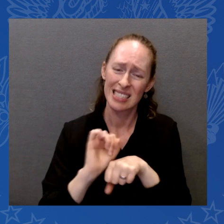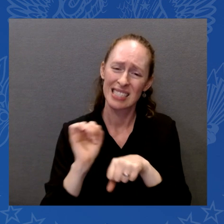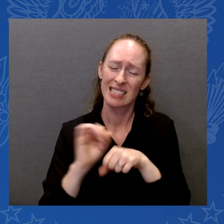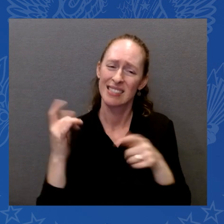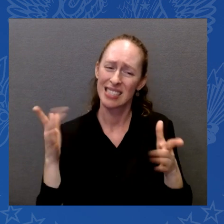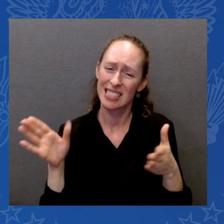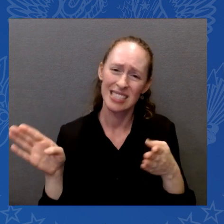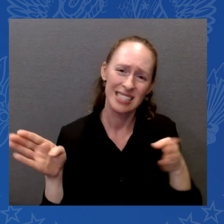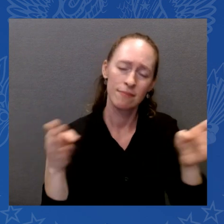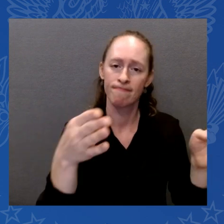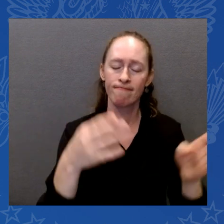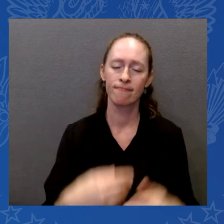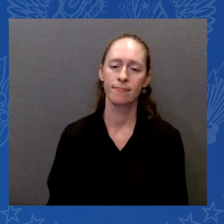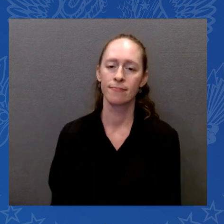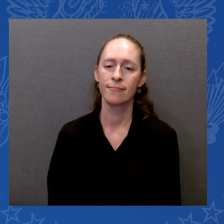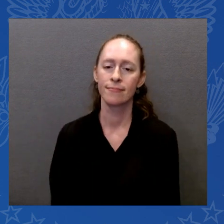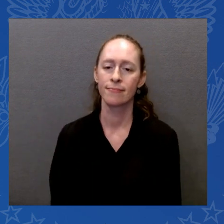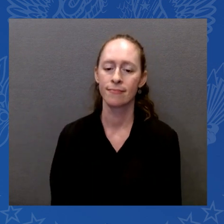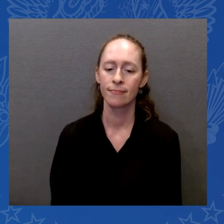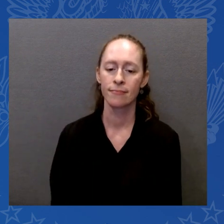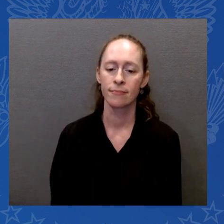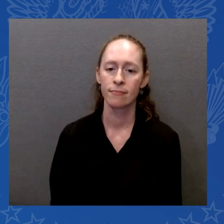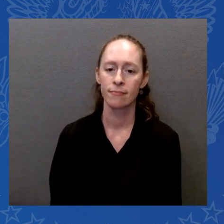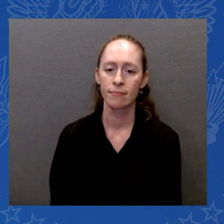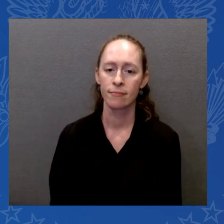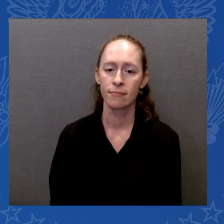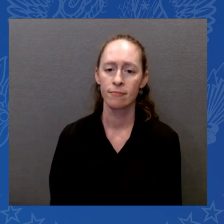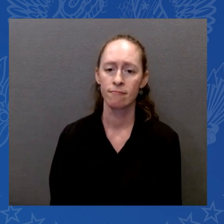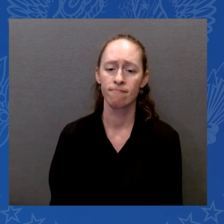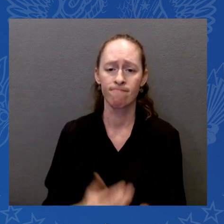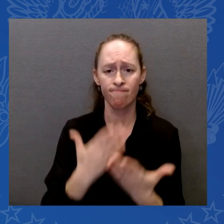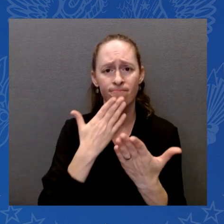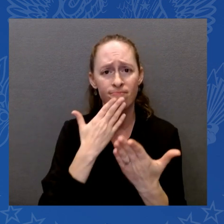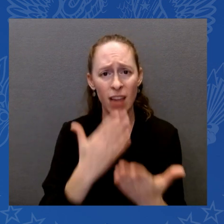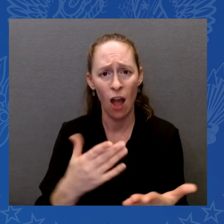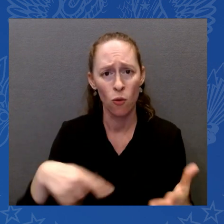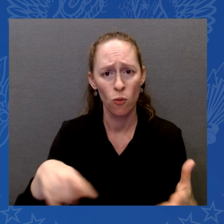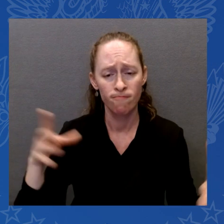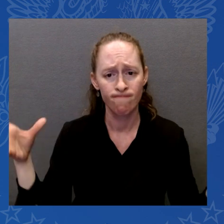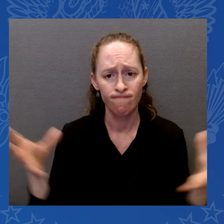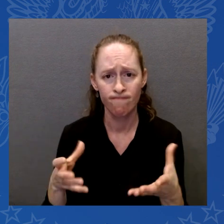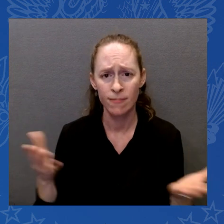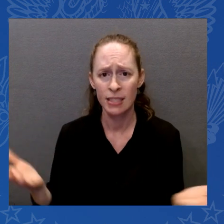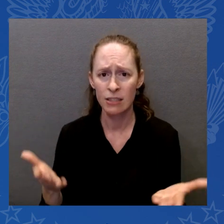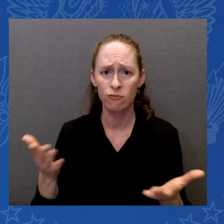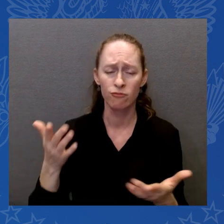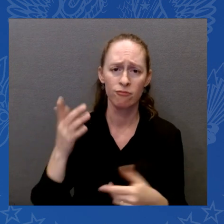I mean, first of all, for coming here and sharing your incredibly important perspectives, but really more importantly for the work